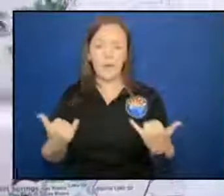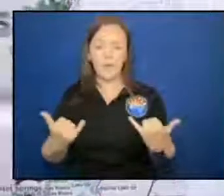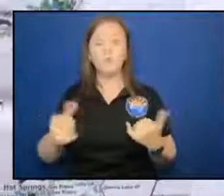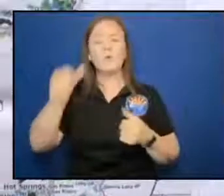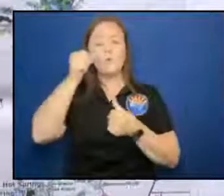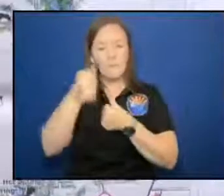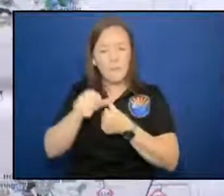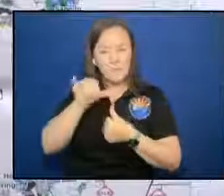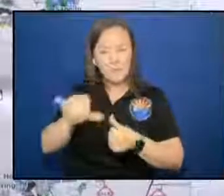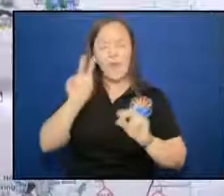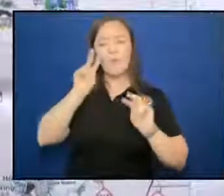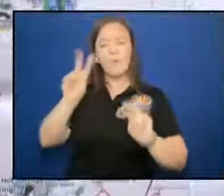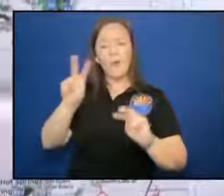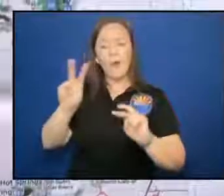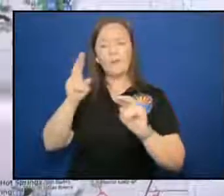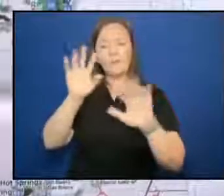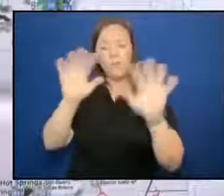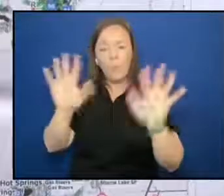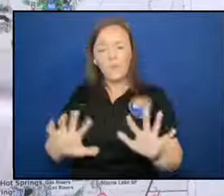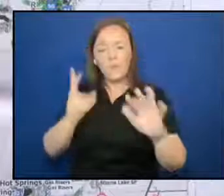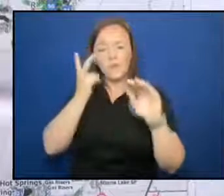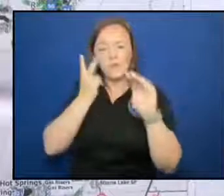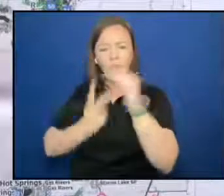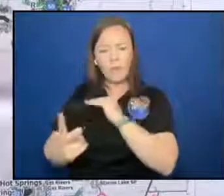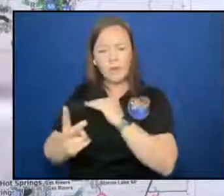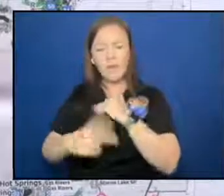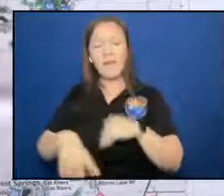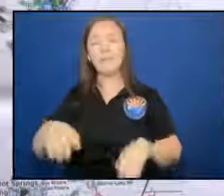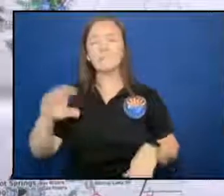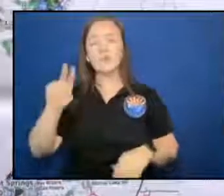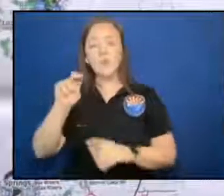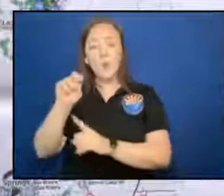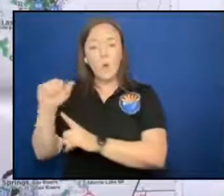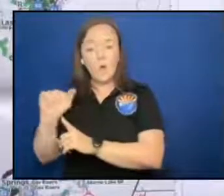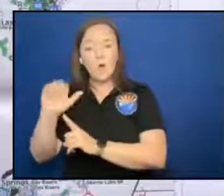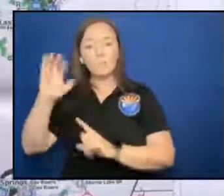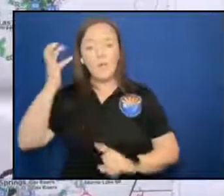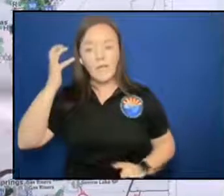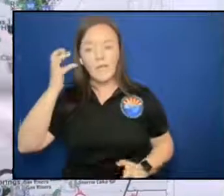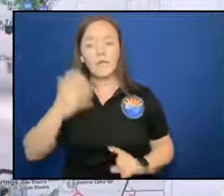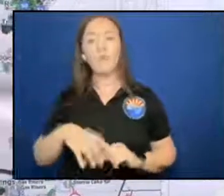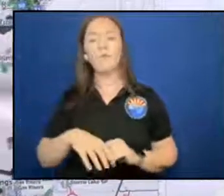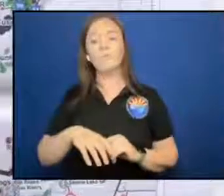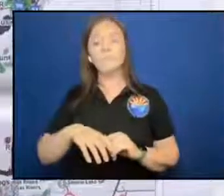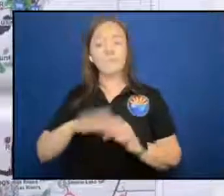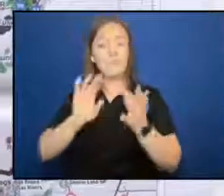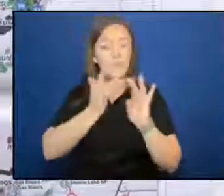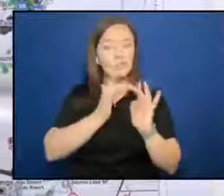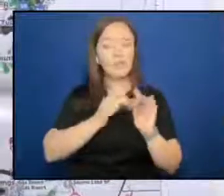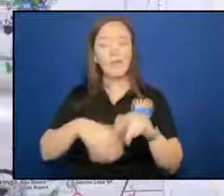TO SEE THOSE NUMBERS GO UP. AND AROUND AN INCH POSSIBLY UP TO TWO INCHES TOMORROW